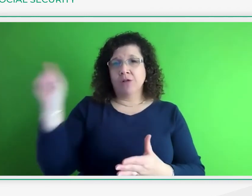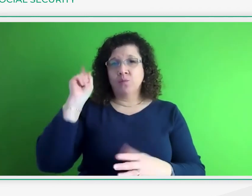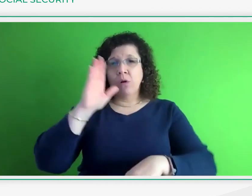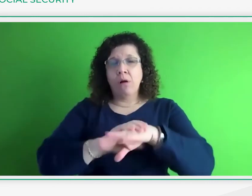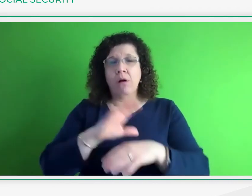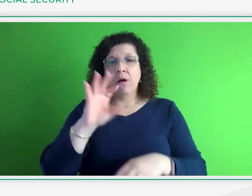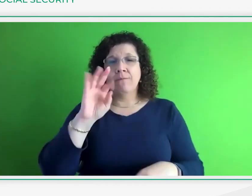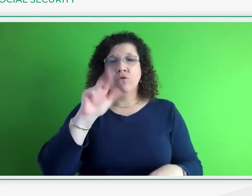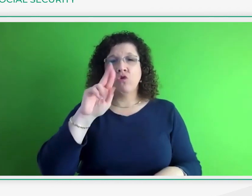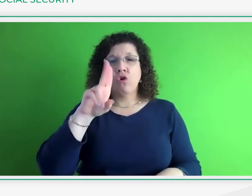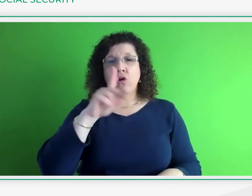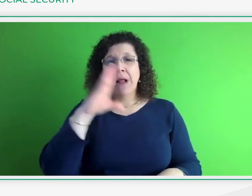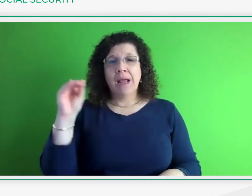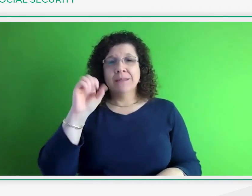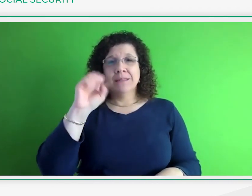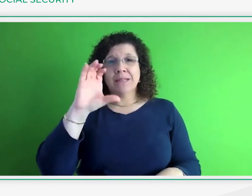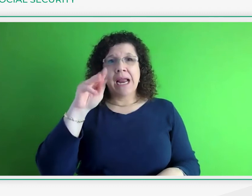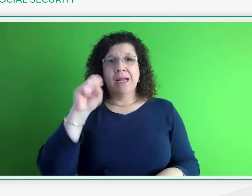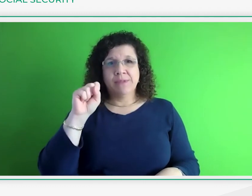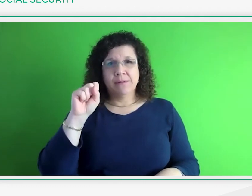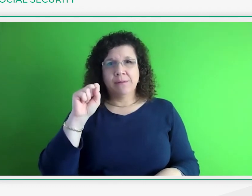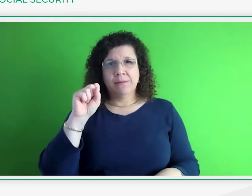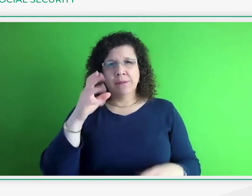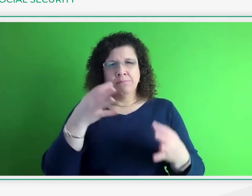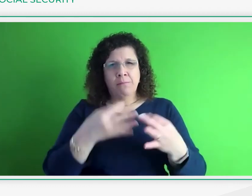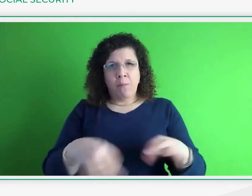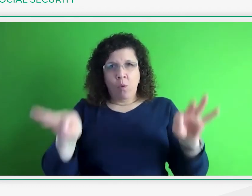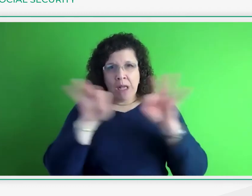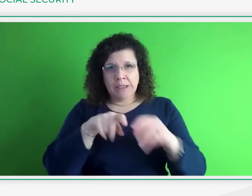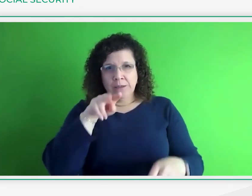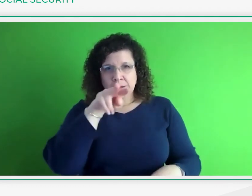showed up for my presentation last week on the fraud and scams, we discussed that it's